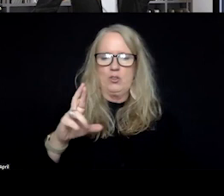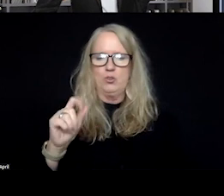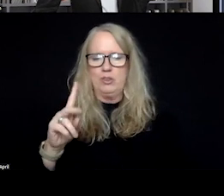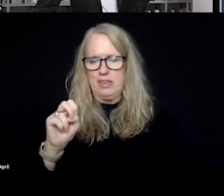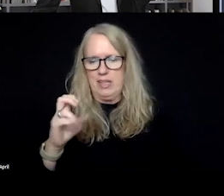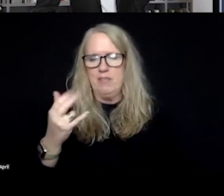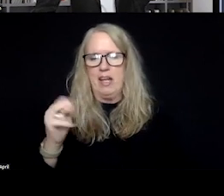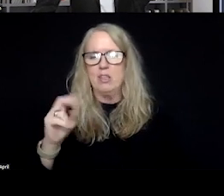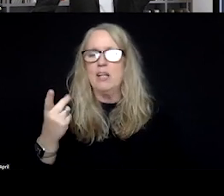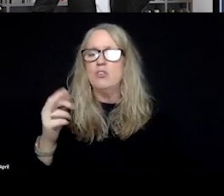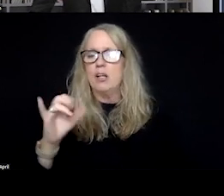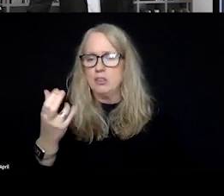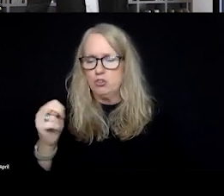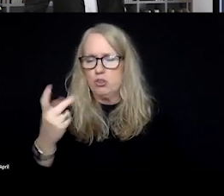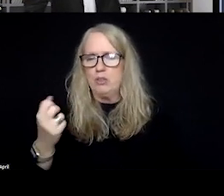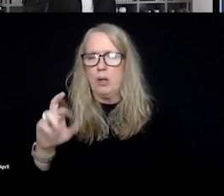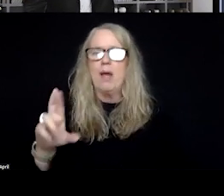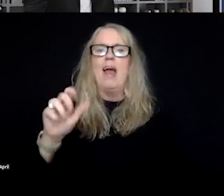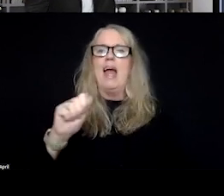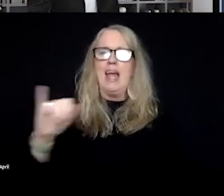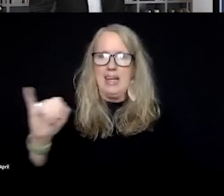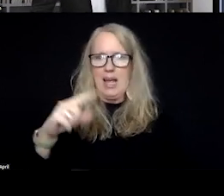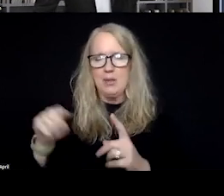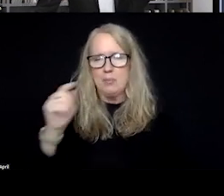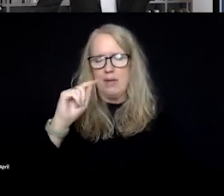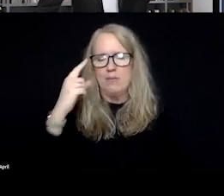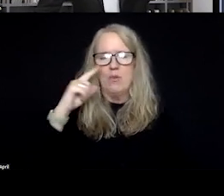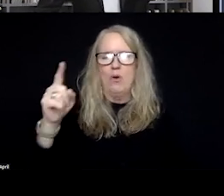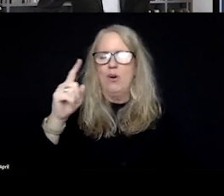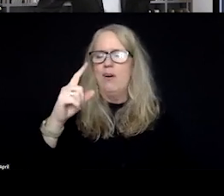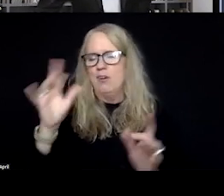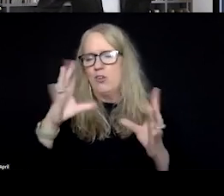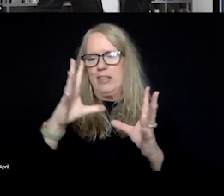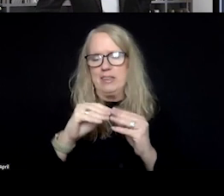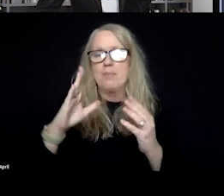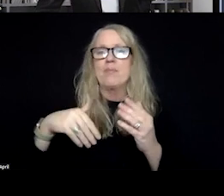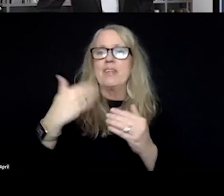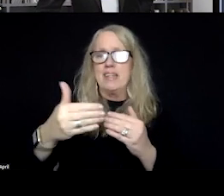AI FOR CRISIS CARE. THE NEXT ONE IS SHOULD MENTAL HEALTH COME IN